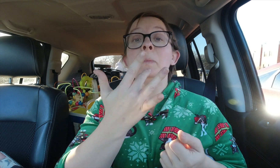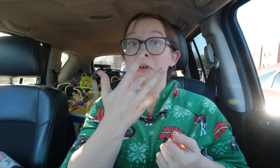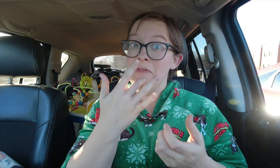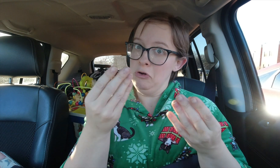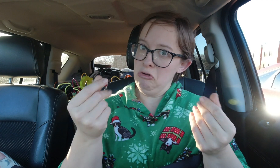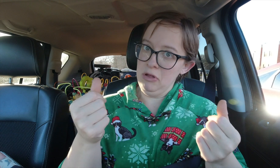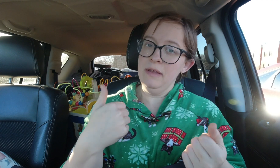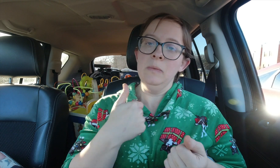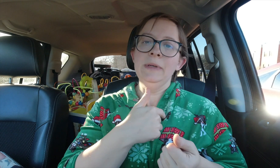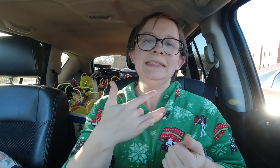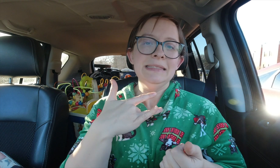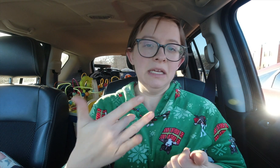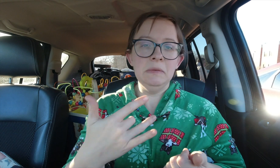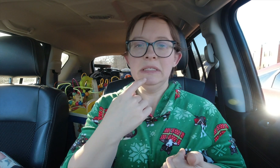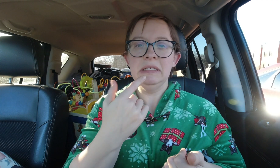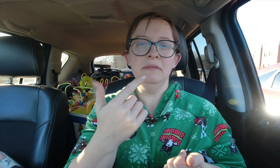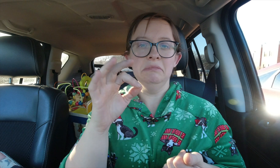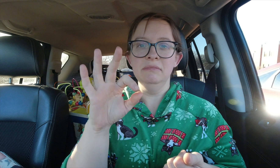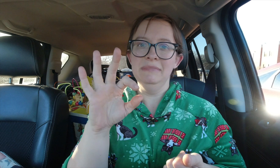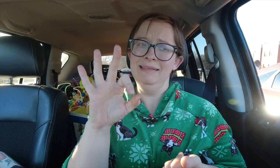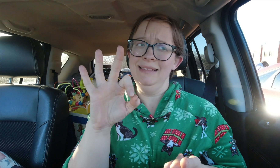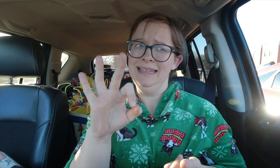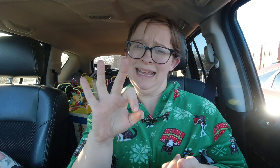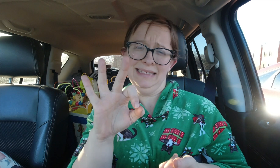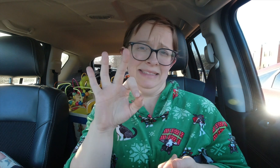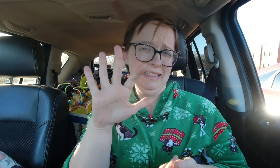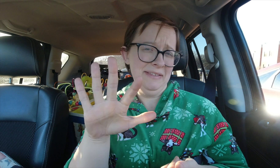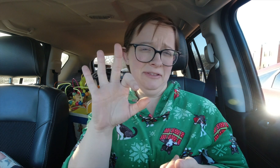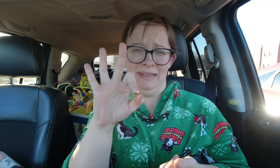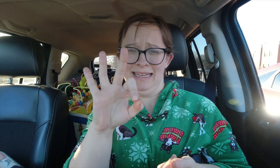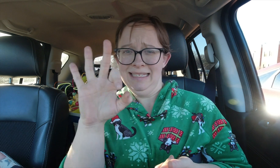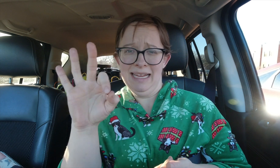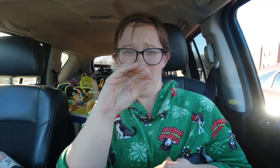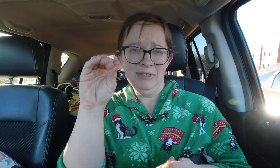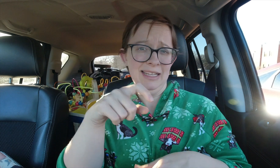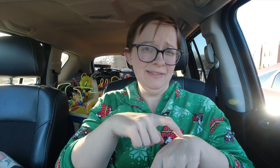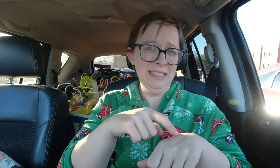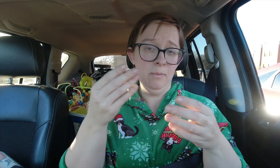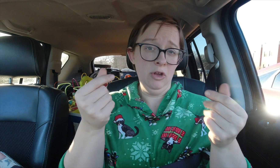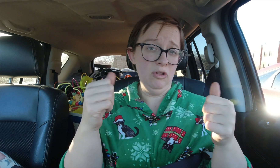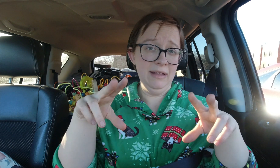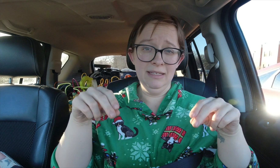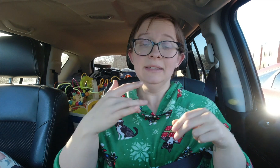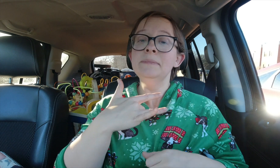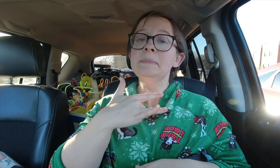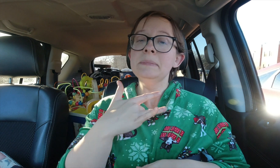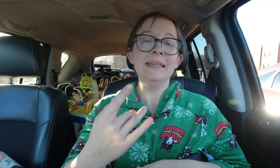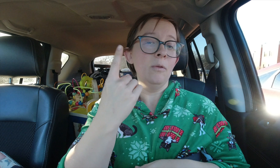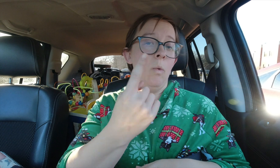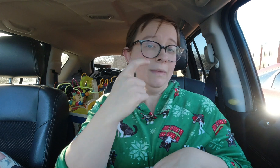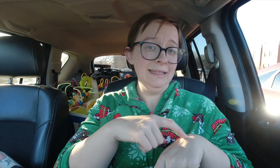We prefer cloth diapering. I would say probably 95 to 99 percent of the time we cloth diaper.